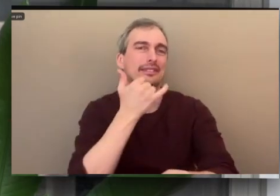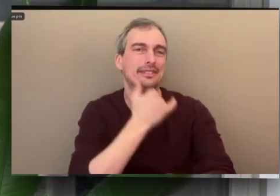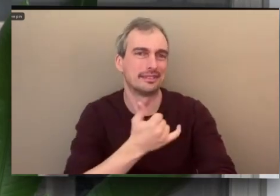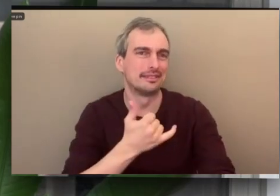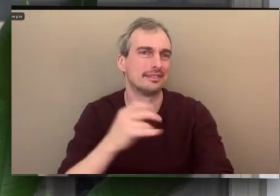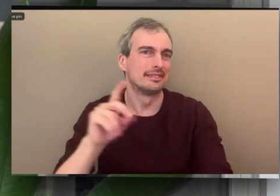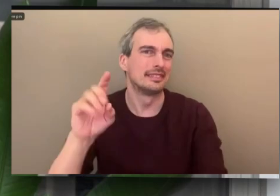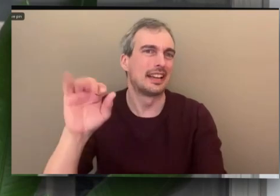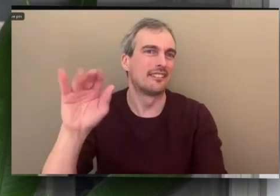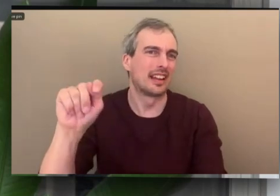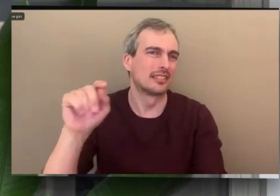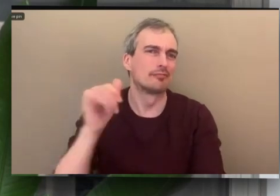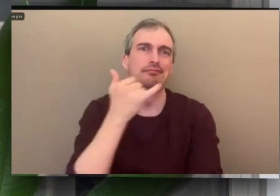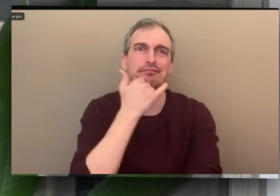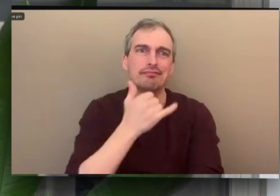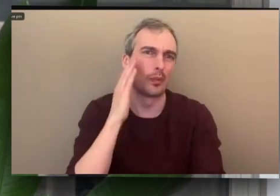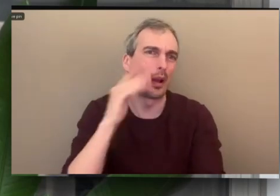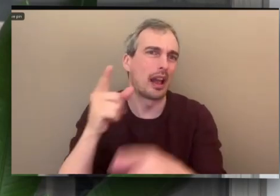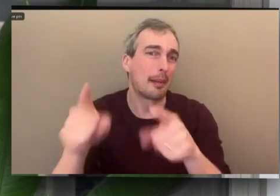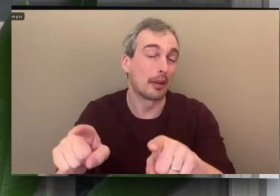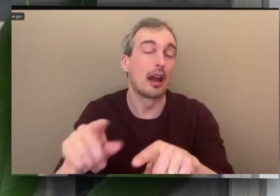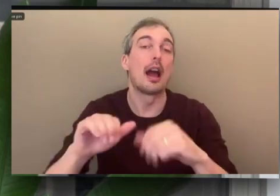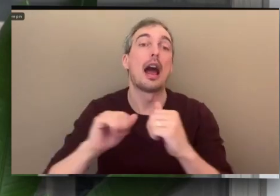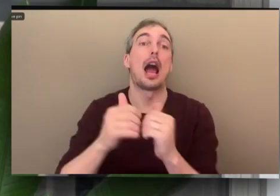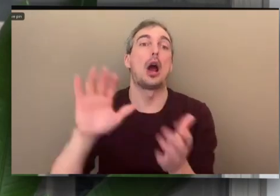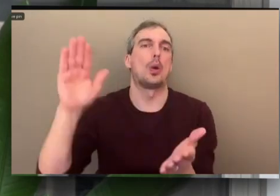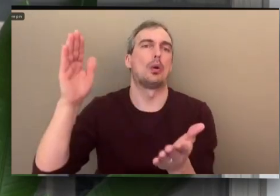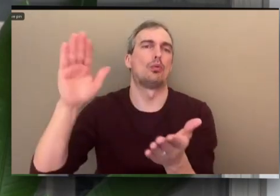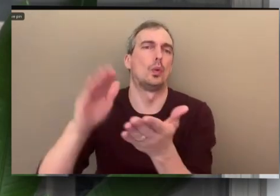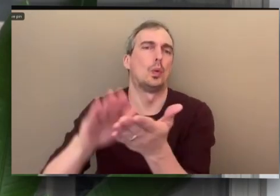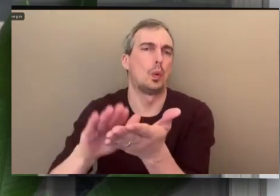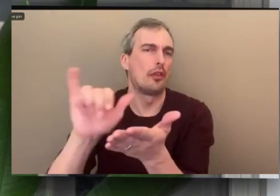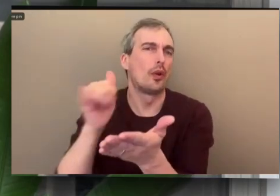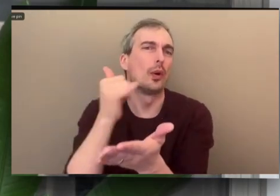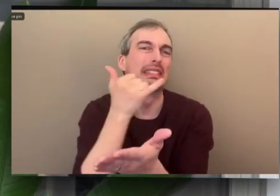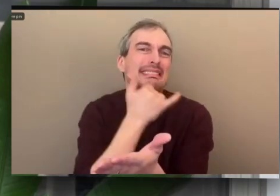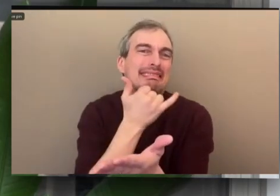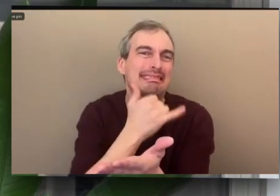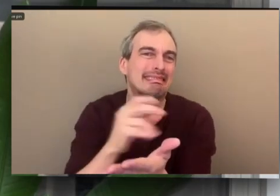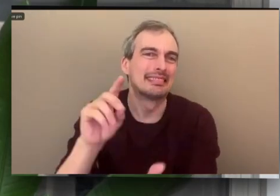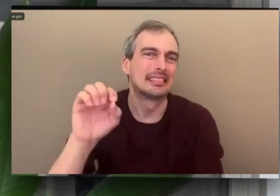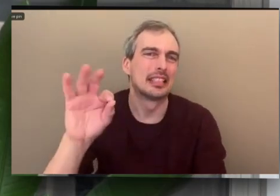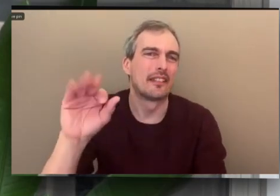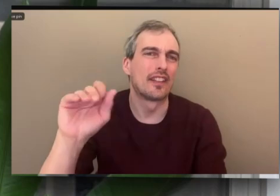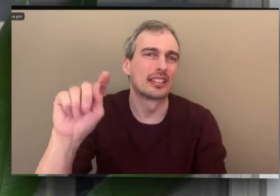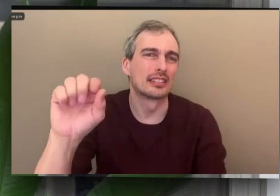How do we get commitment to get those fixed ASAP? With those next releases, after we launched?